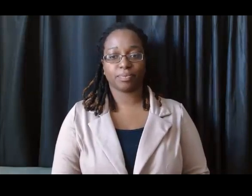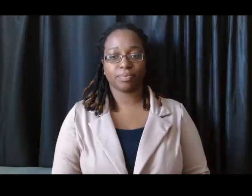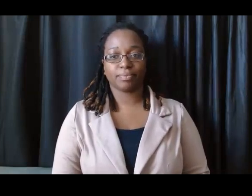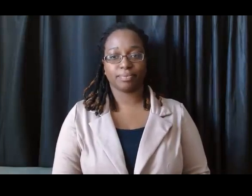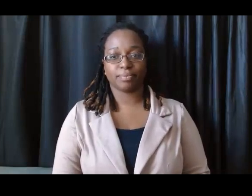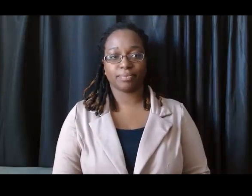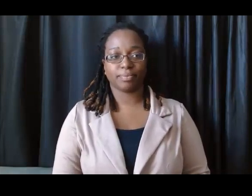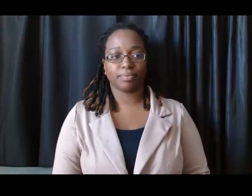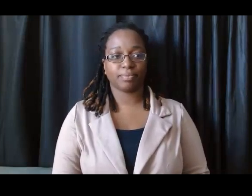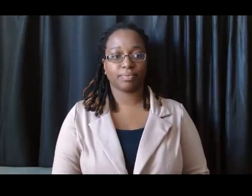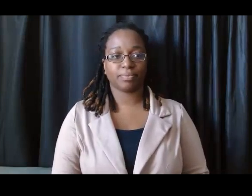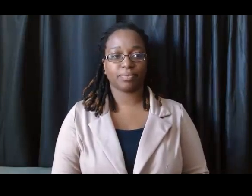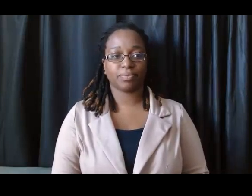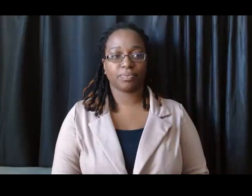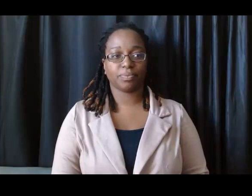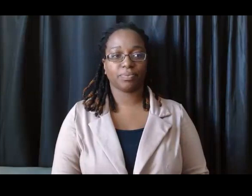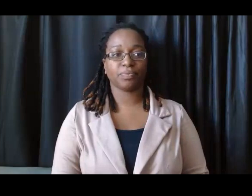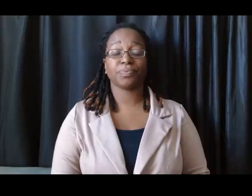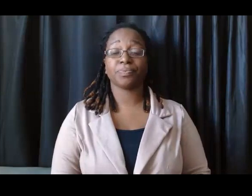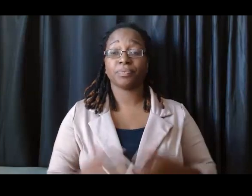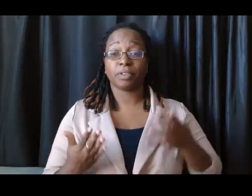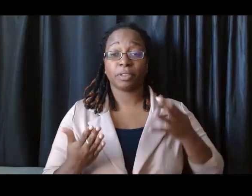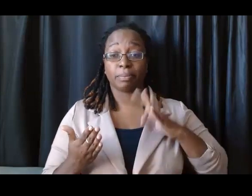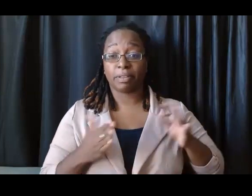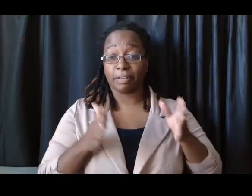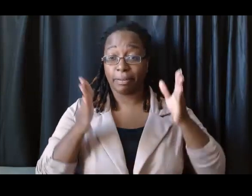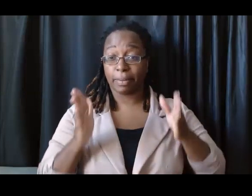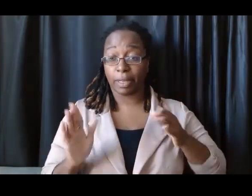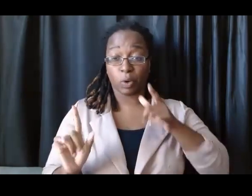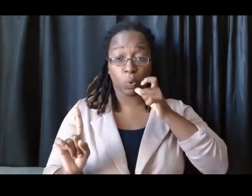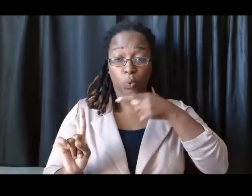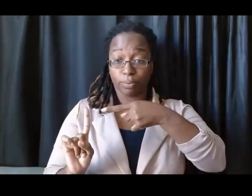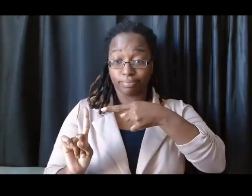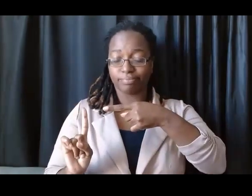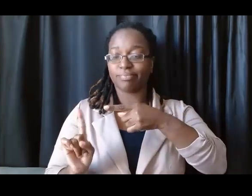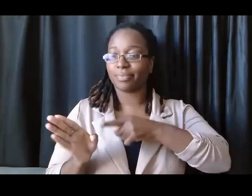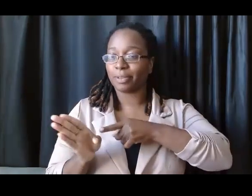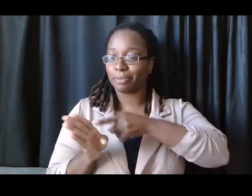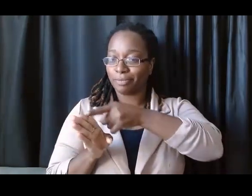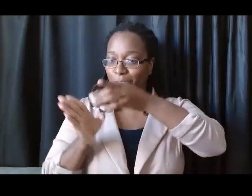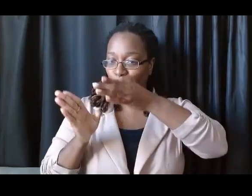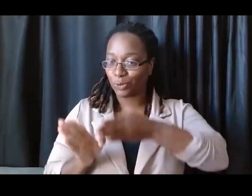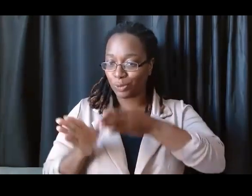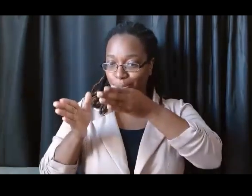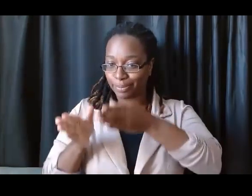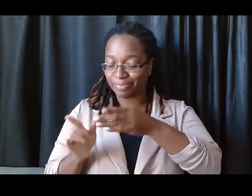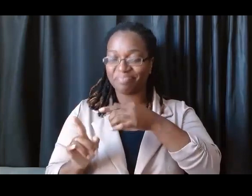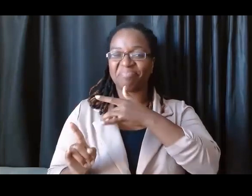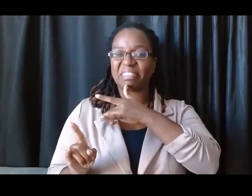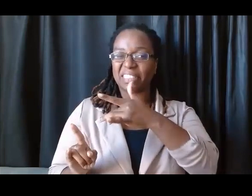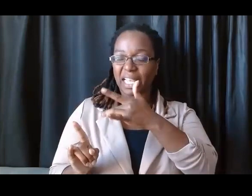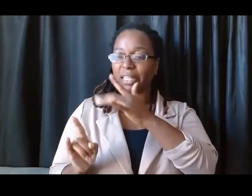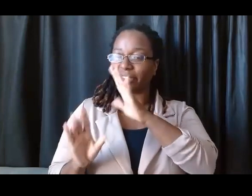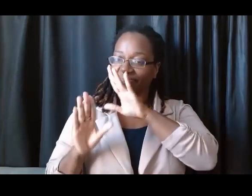So a benefits planner is a professional that generally works for a non-profit or sometimes